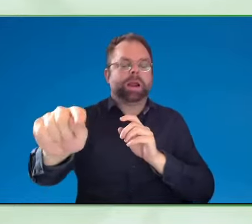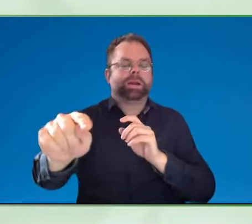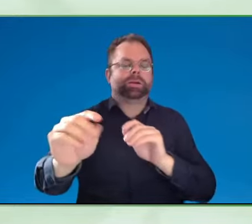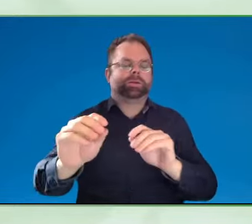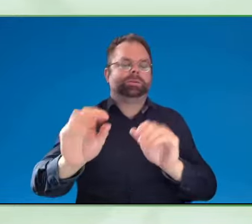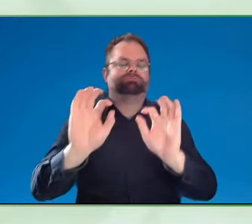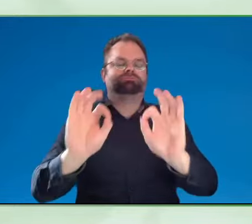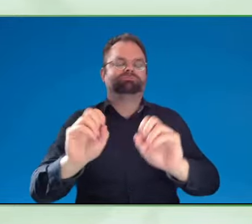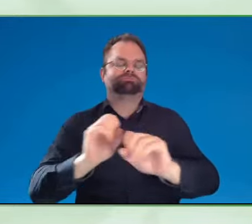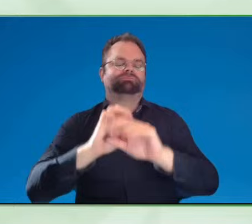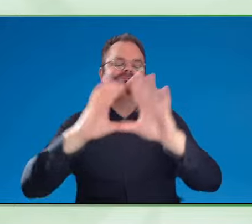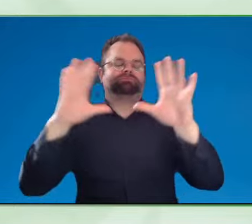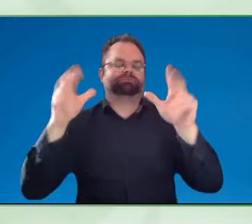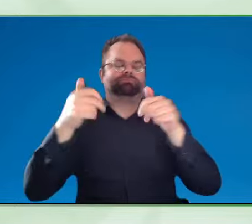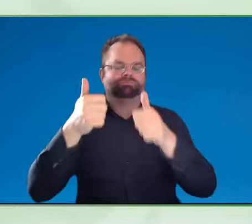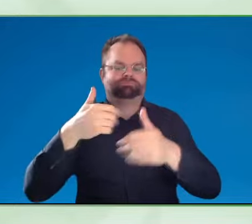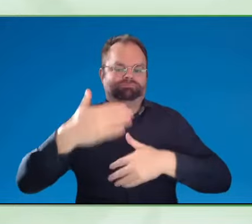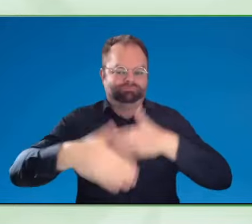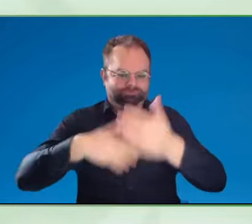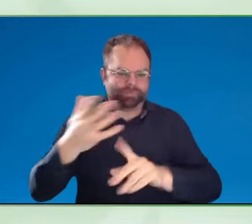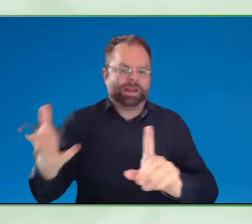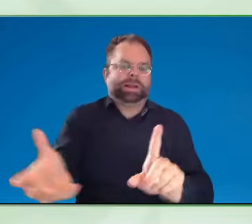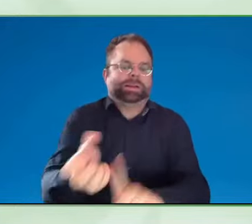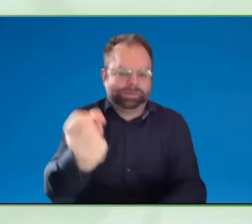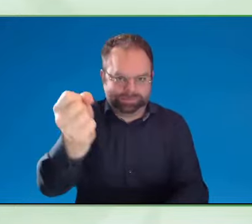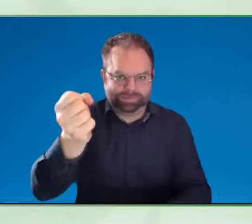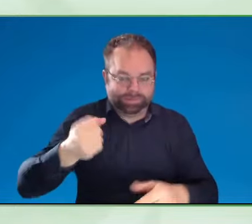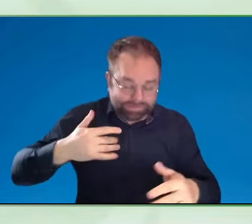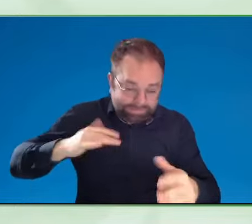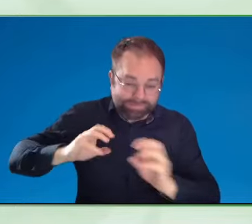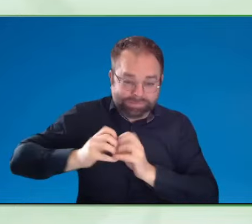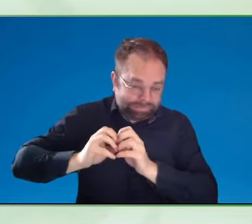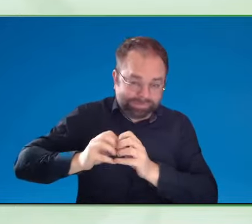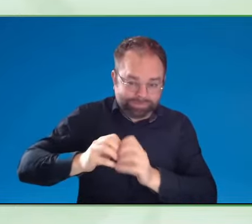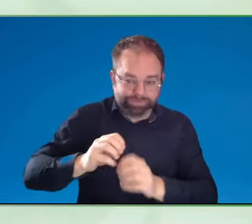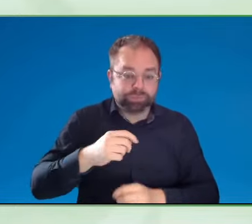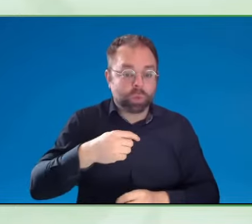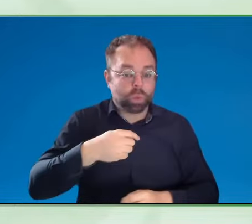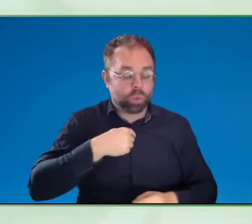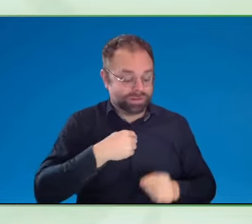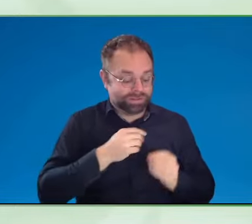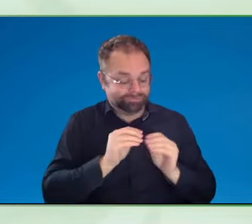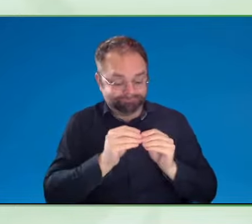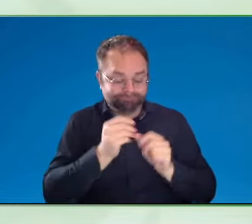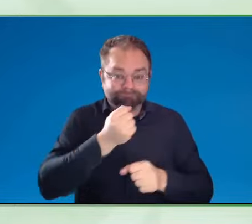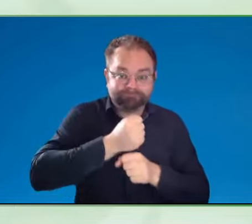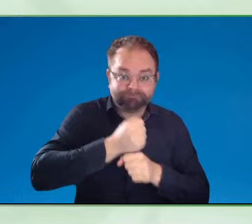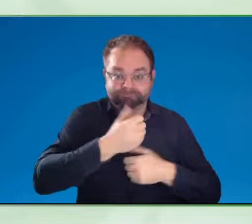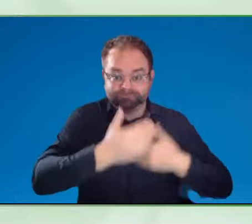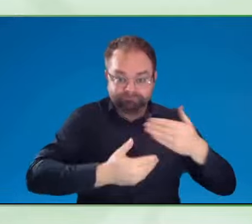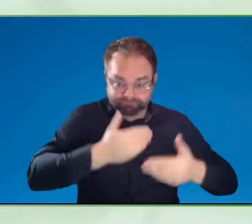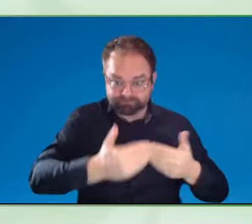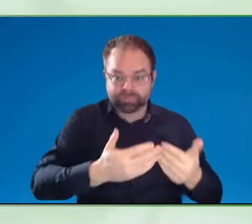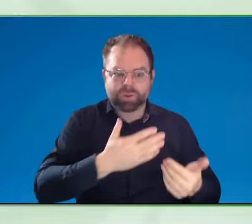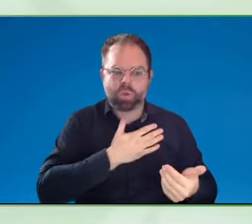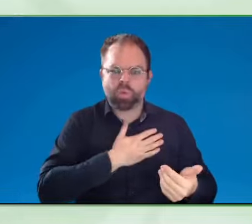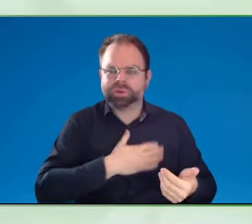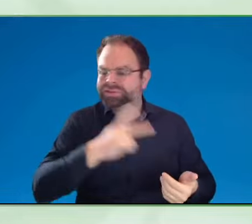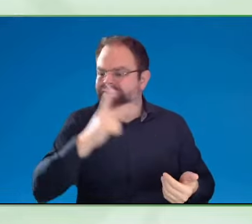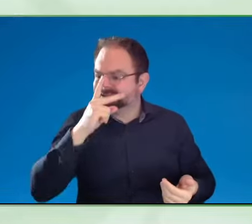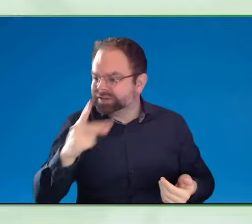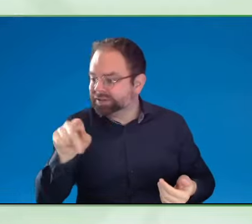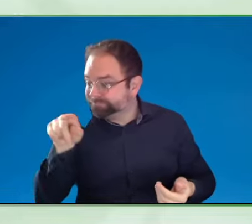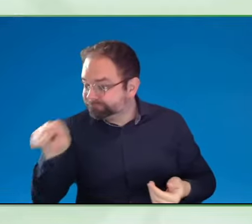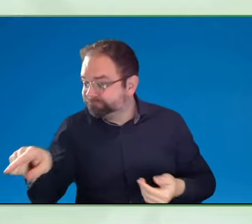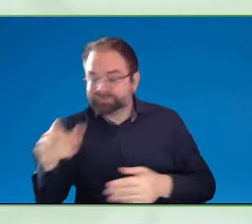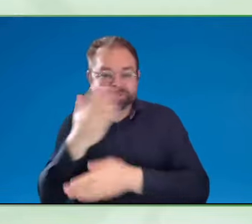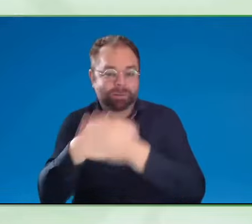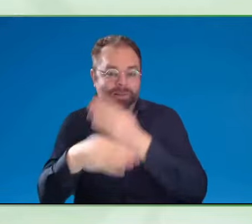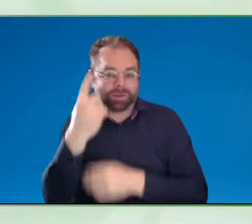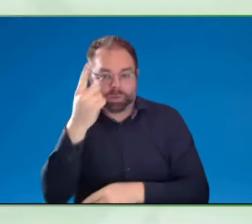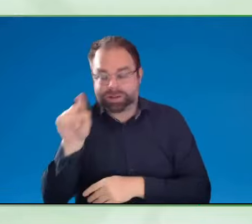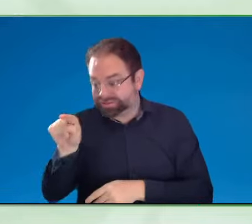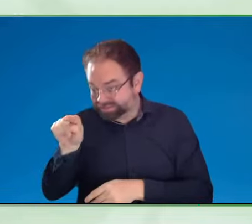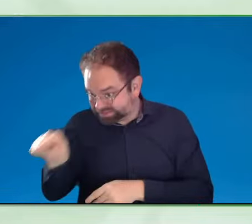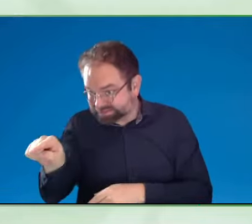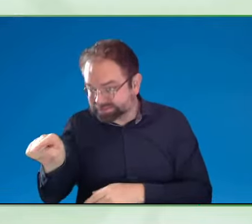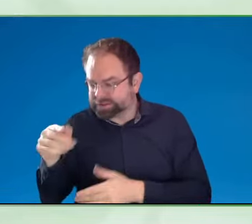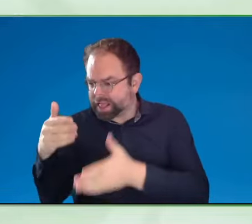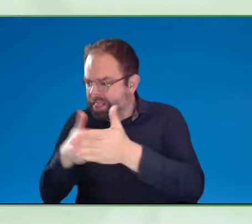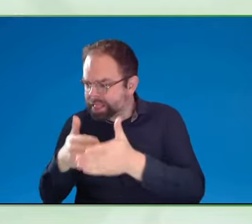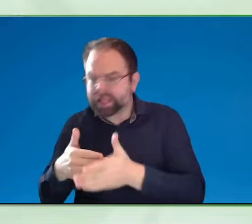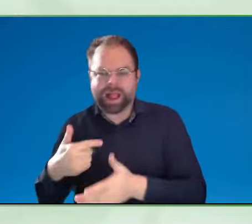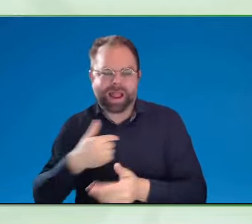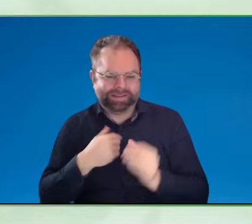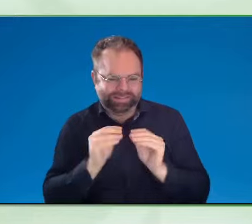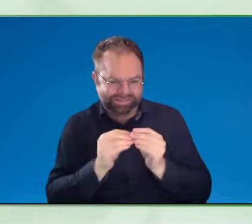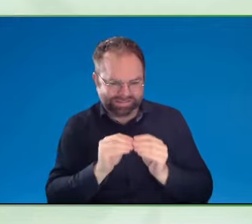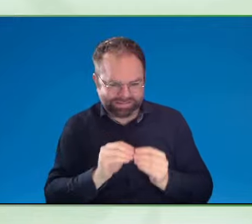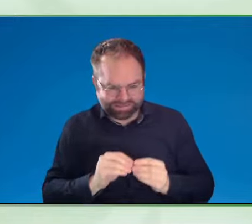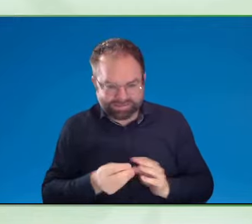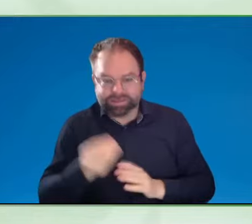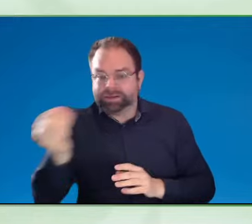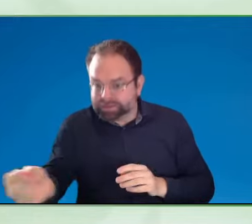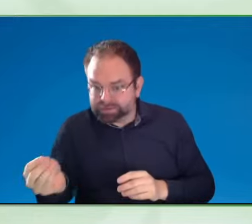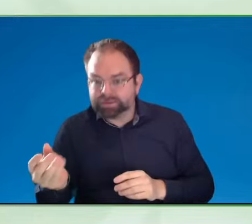group and I learned because I had to open the library last year and I needed to get